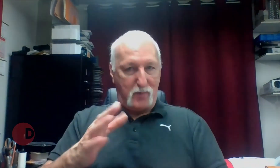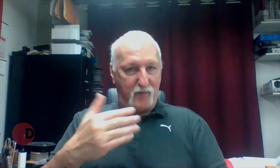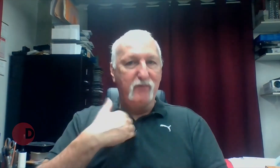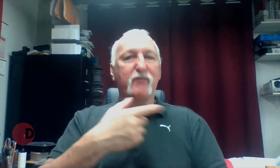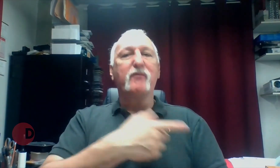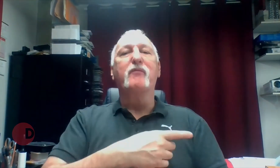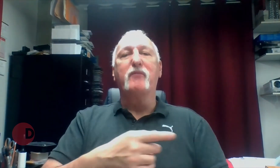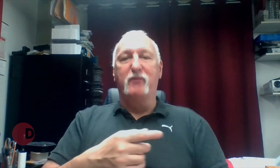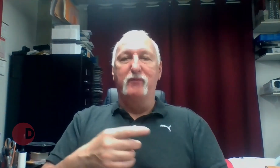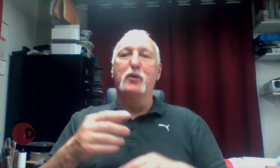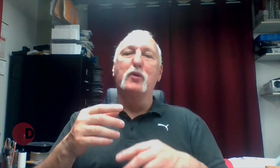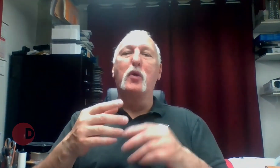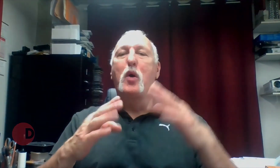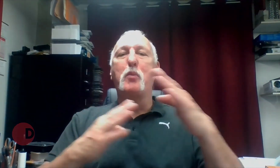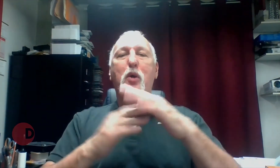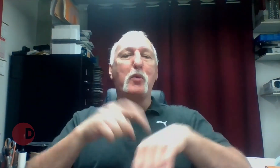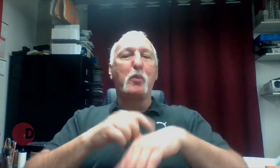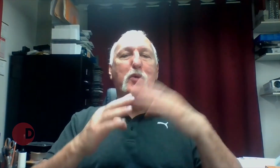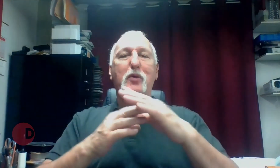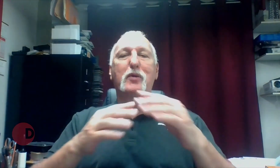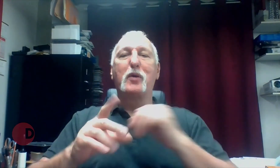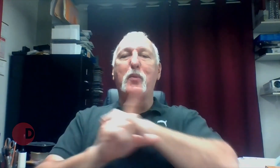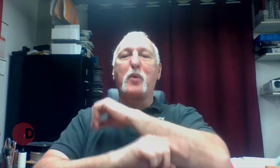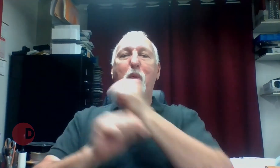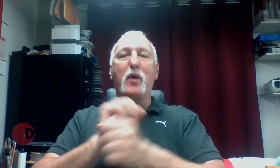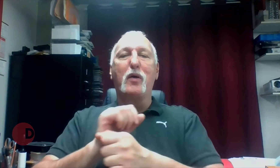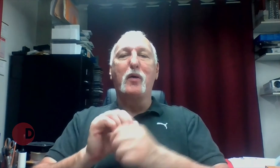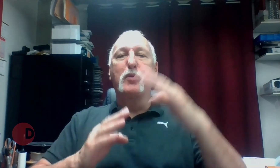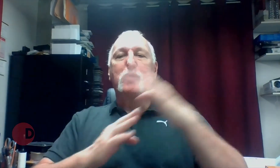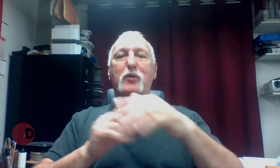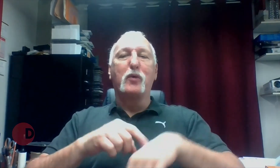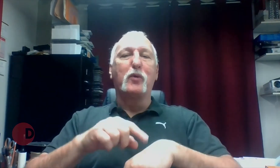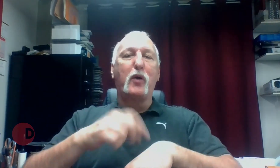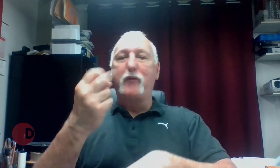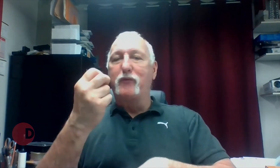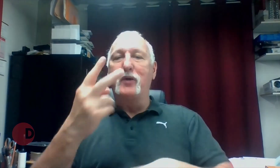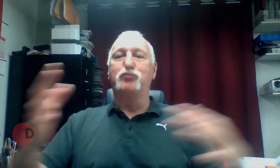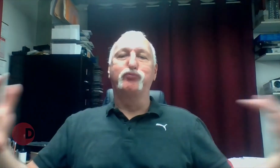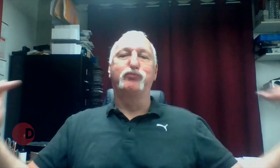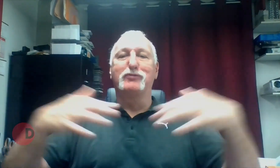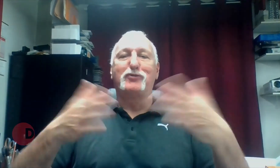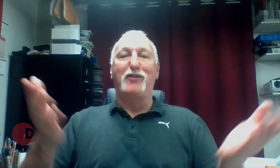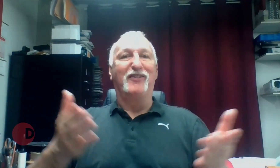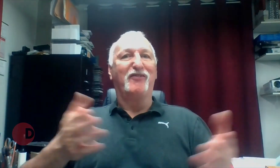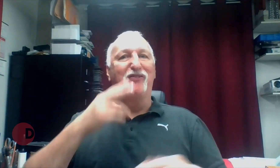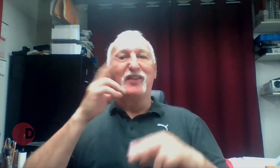People are working remotely so most offices are closed